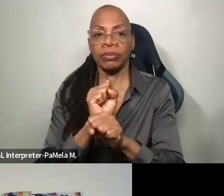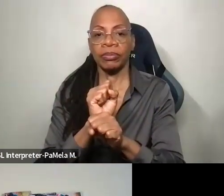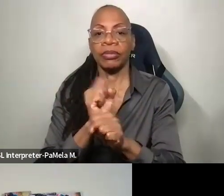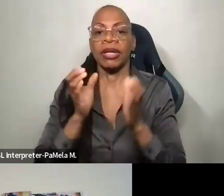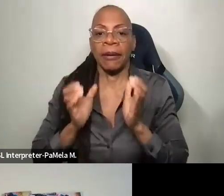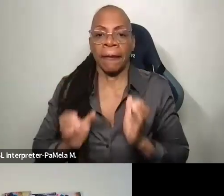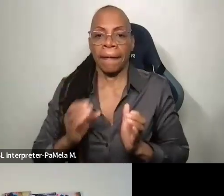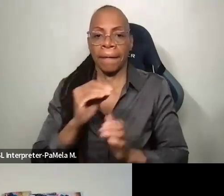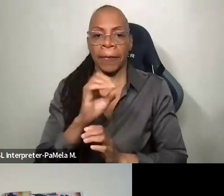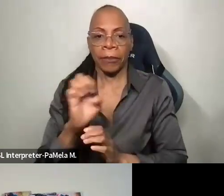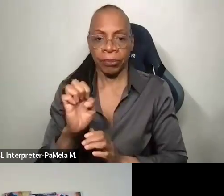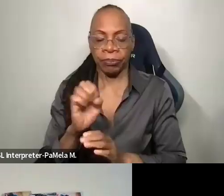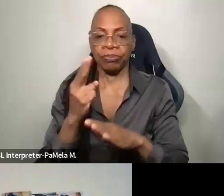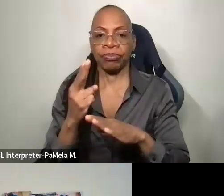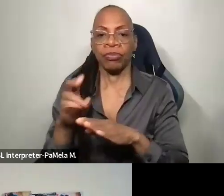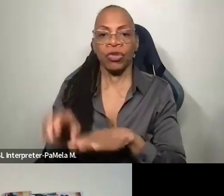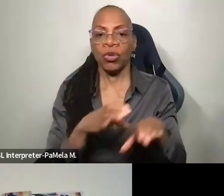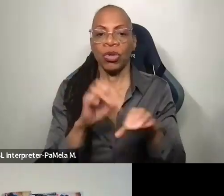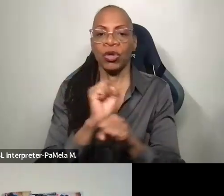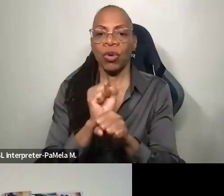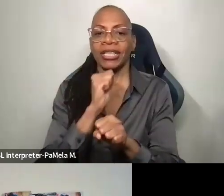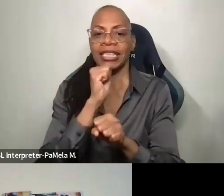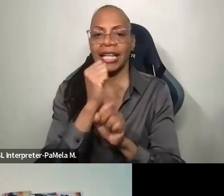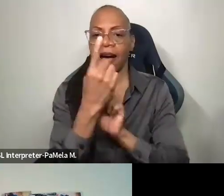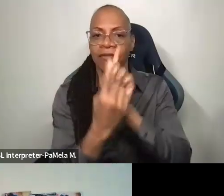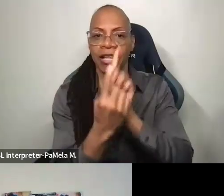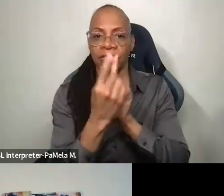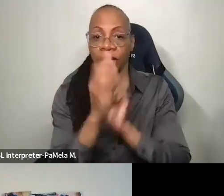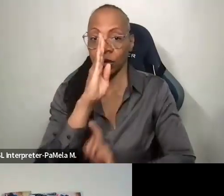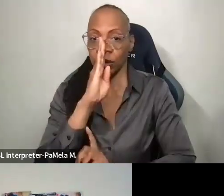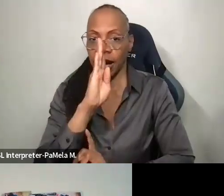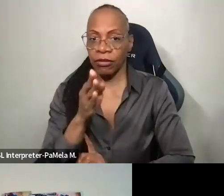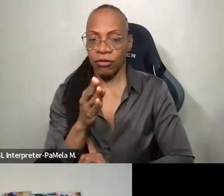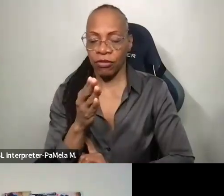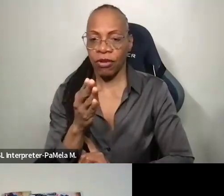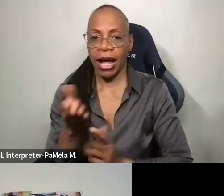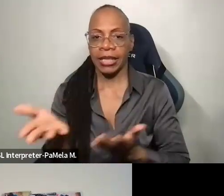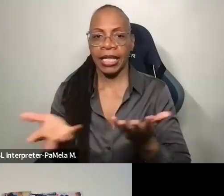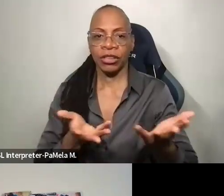so doing work that is not a face-to-face or direct interaction, "how do they record that time